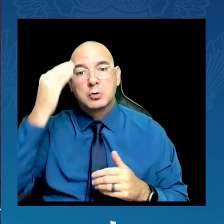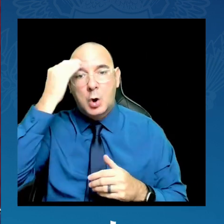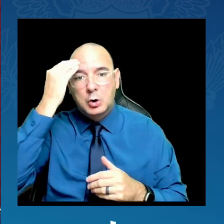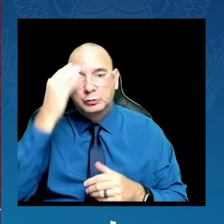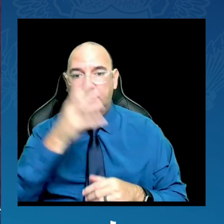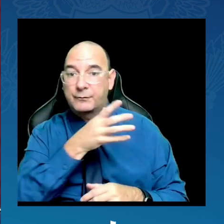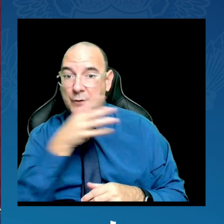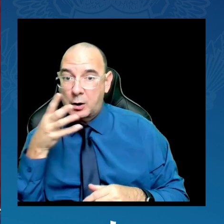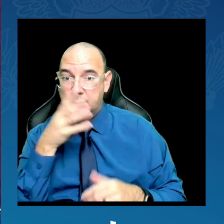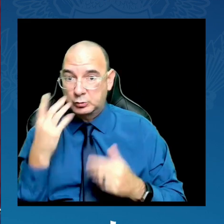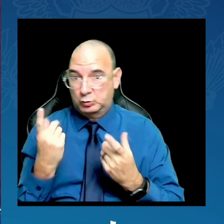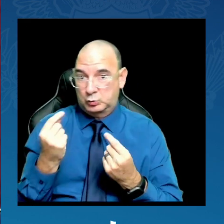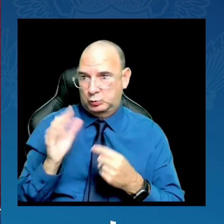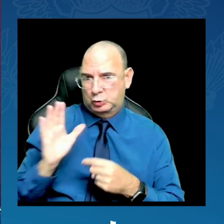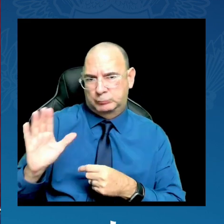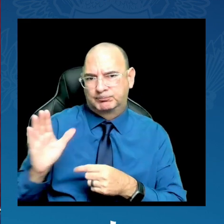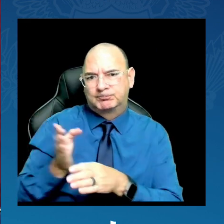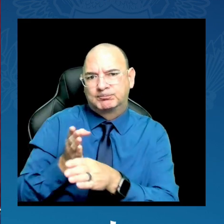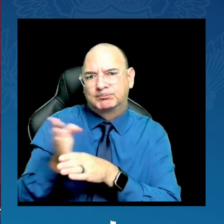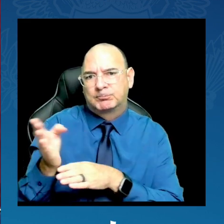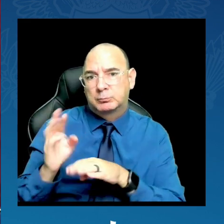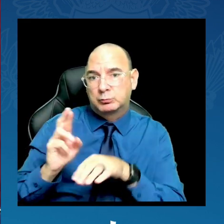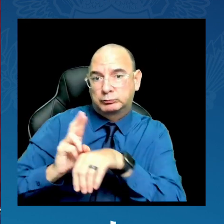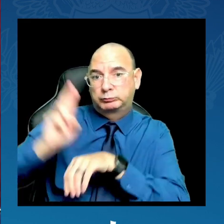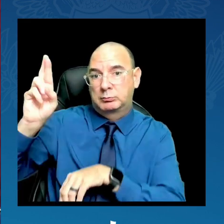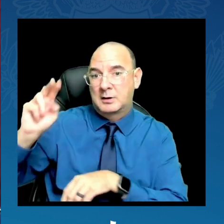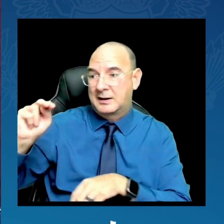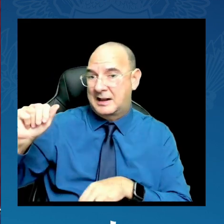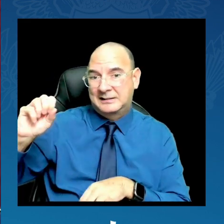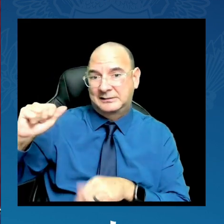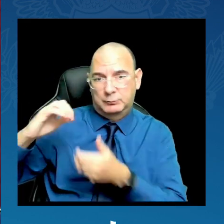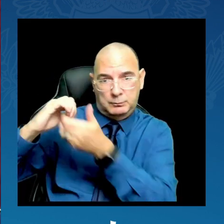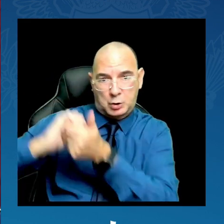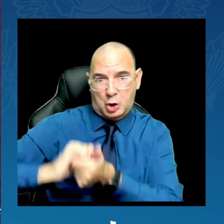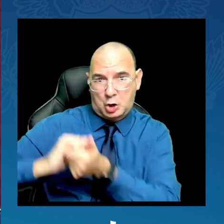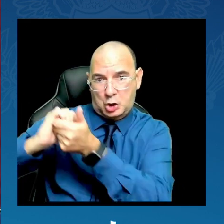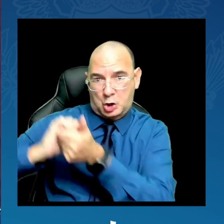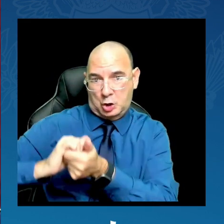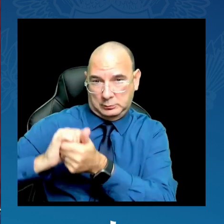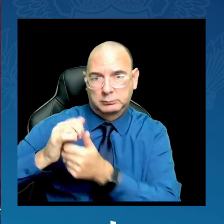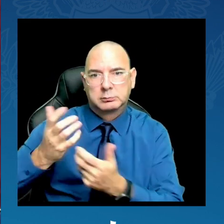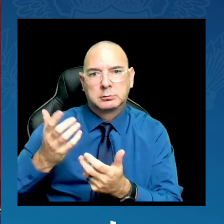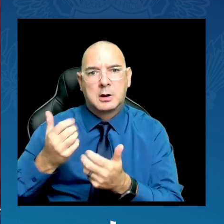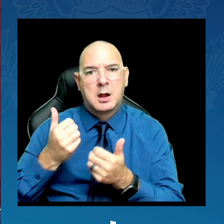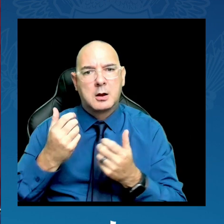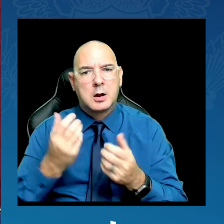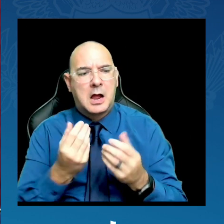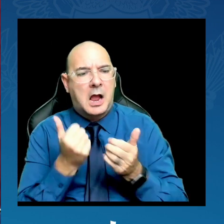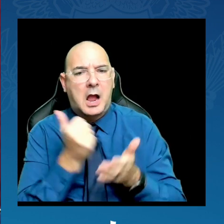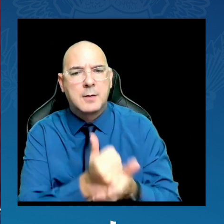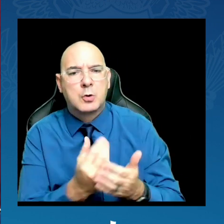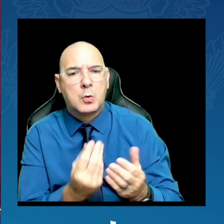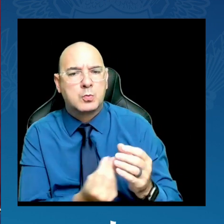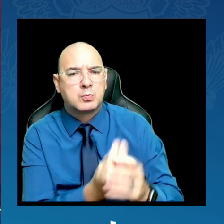to develop crops for long duration space missions, which is very exciting as well. So thank you for that.